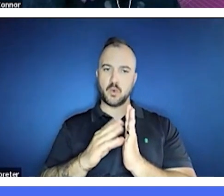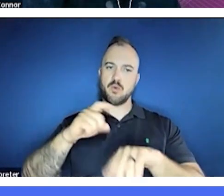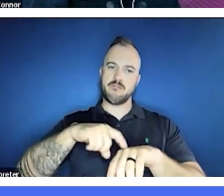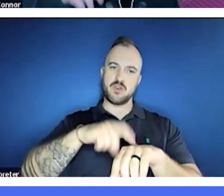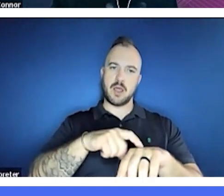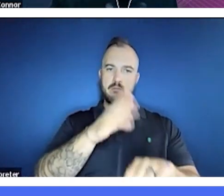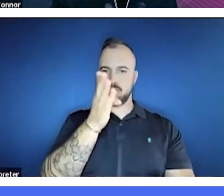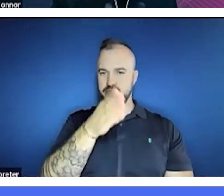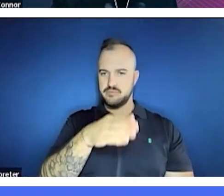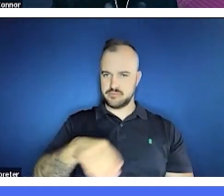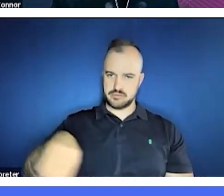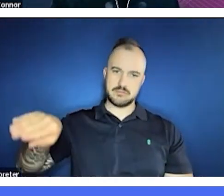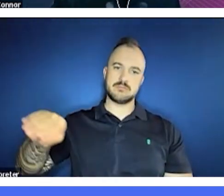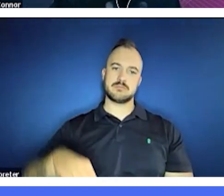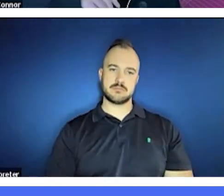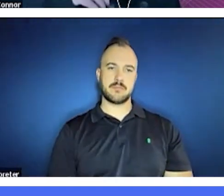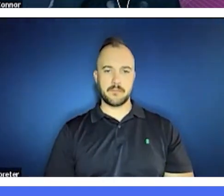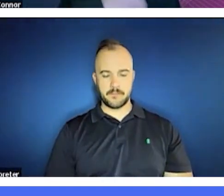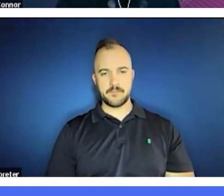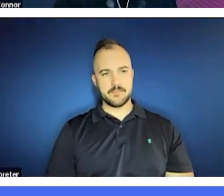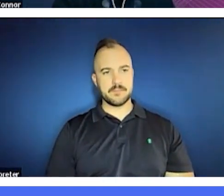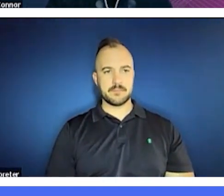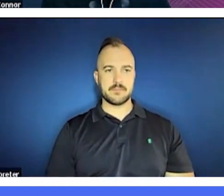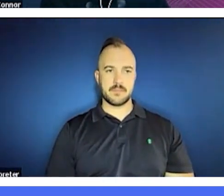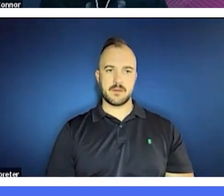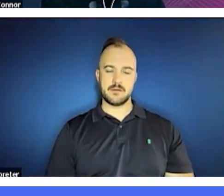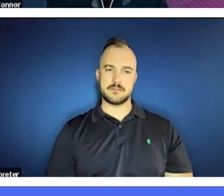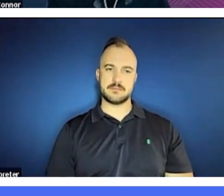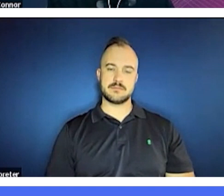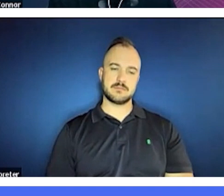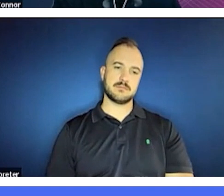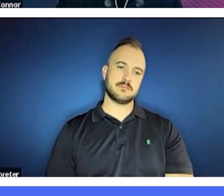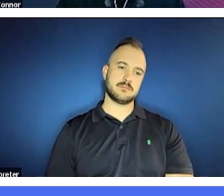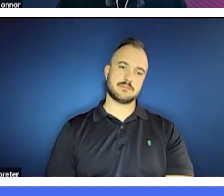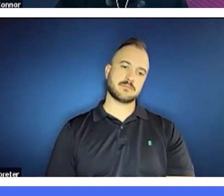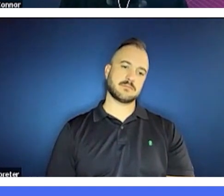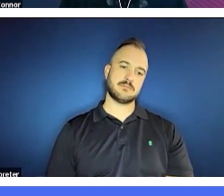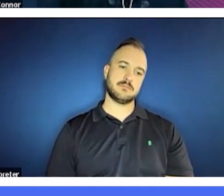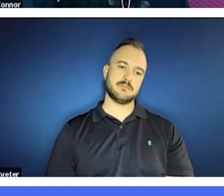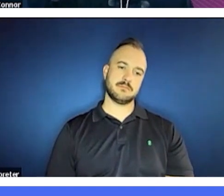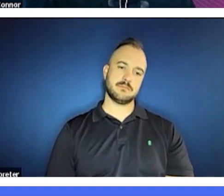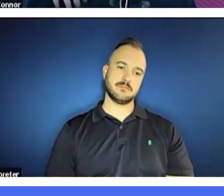that you can get in that curve if you were say, go review your notes or review the presentation, but at the same time,